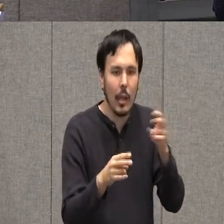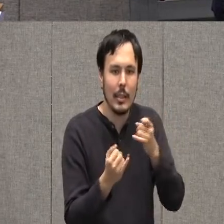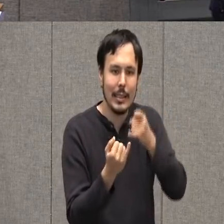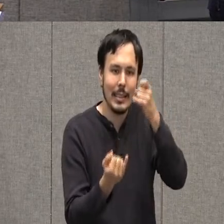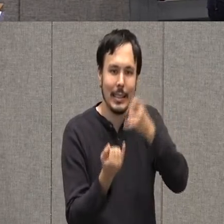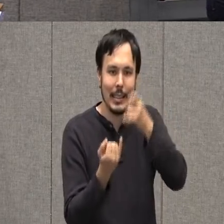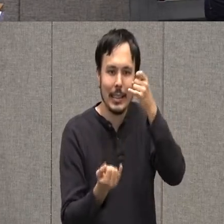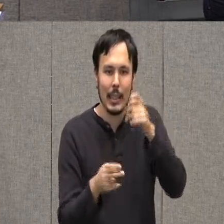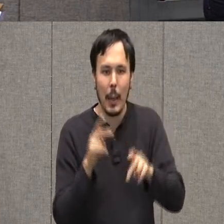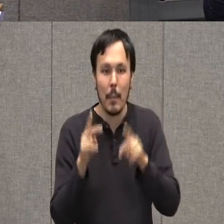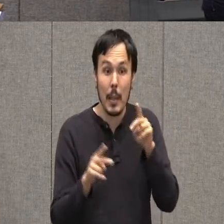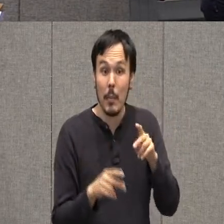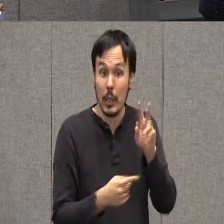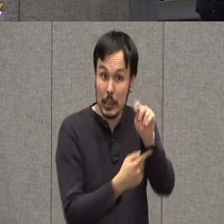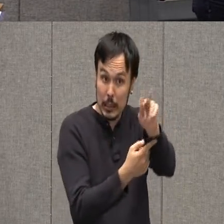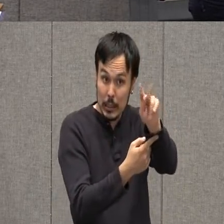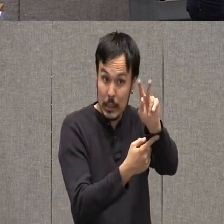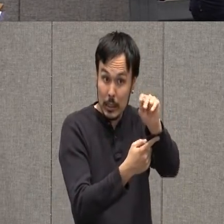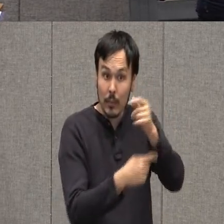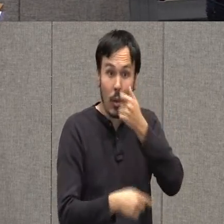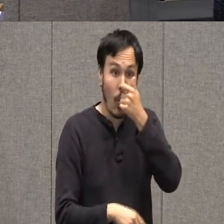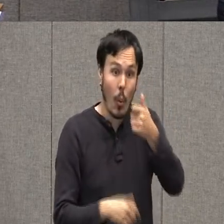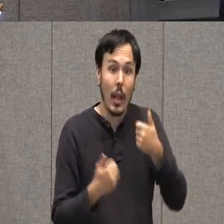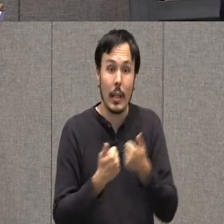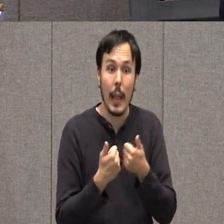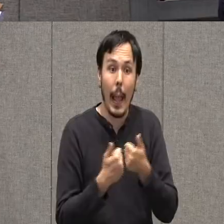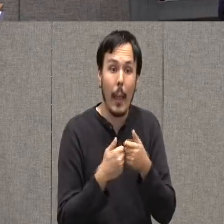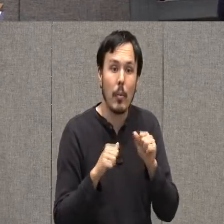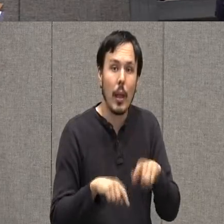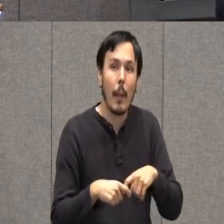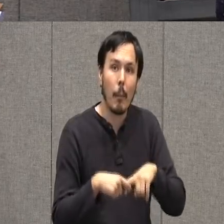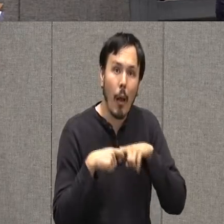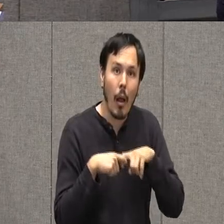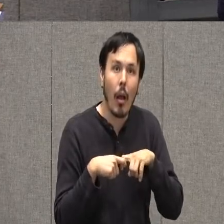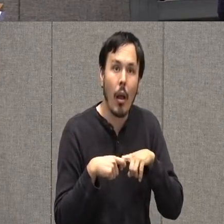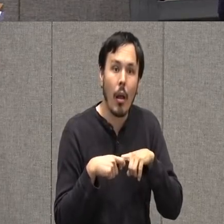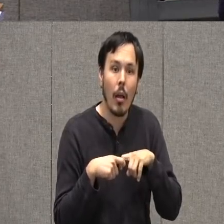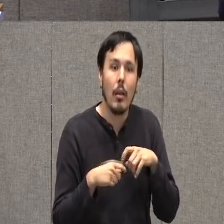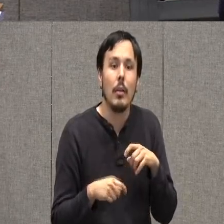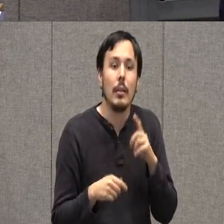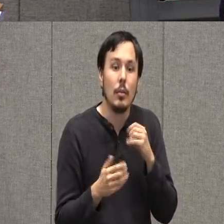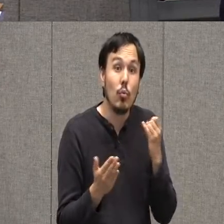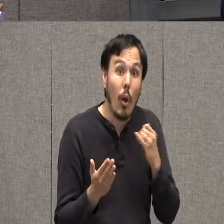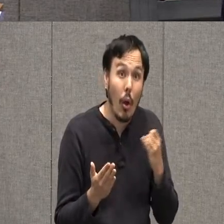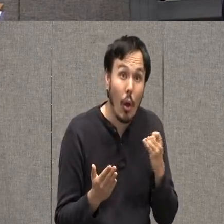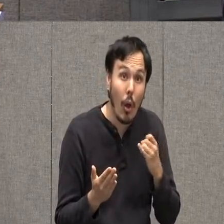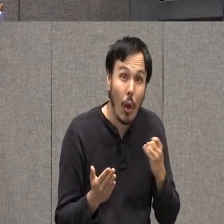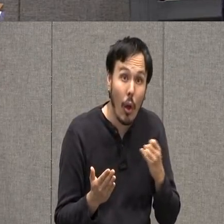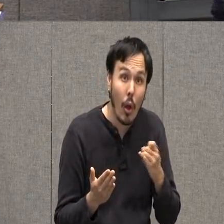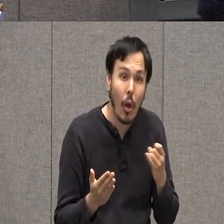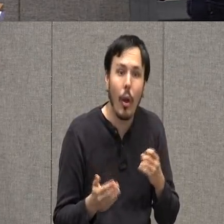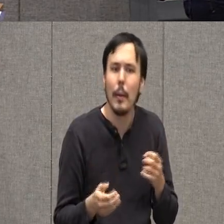And even on TV if you're watching a game or something, you can pause the screen, you can draw real fast. I think there's a lot of ways to practice.